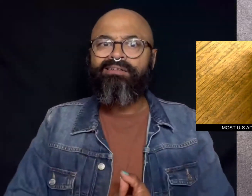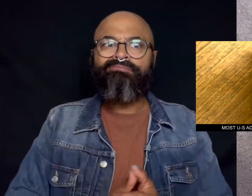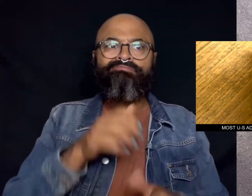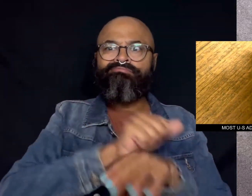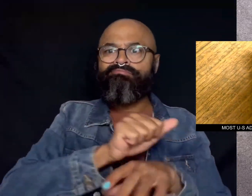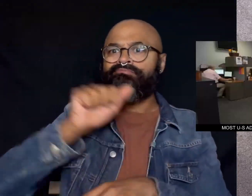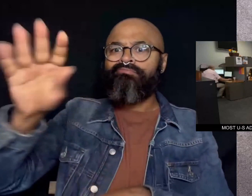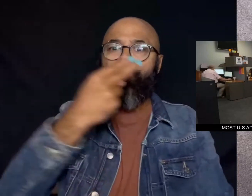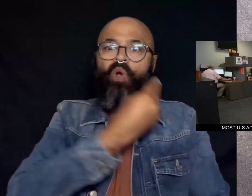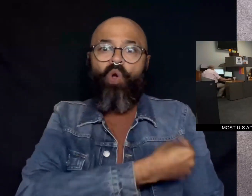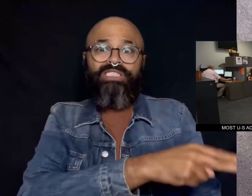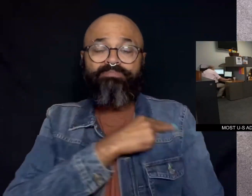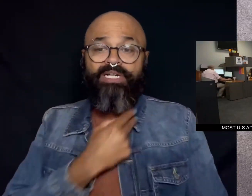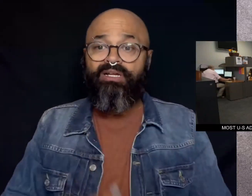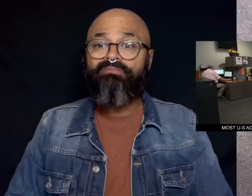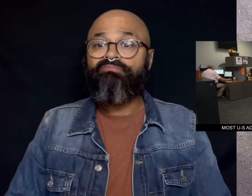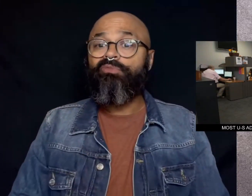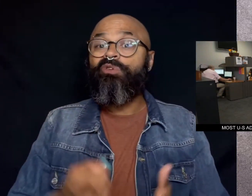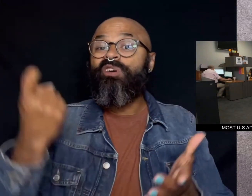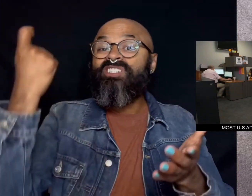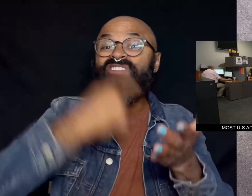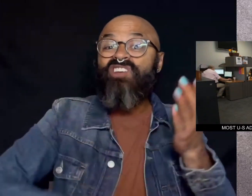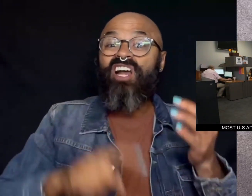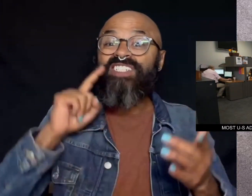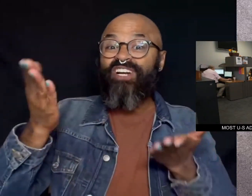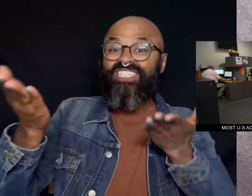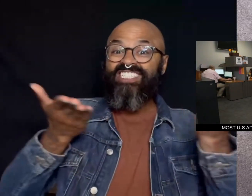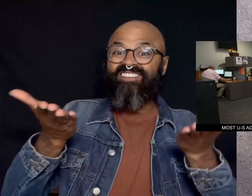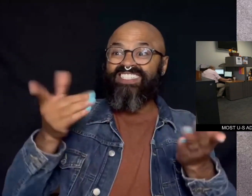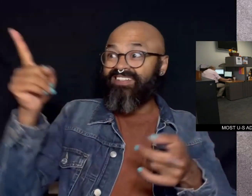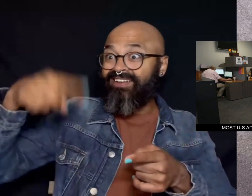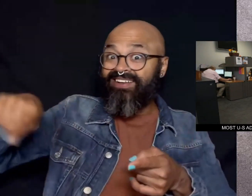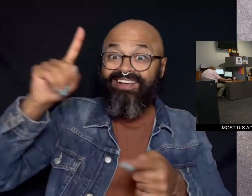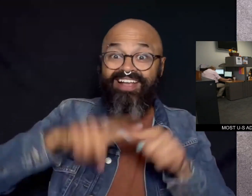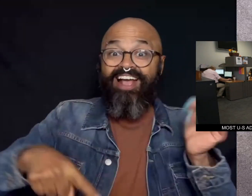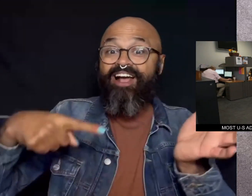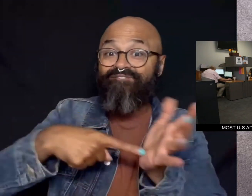being sent to a hospital or charged for services they can't afford.